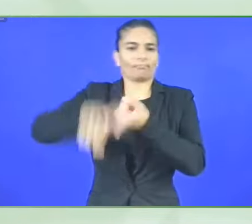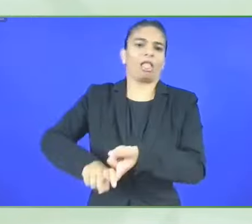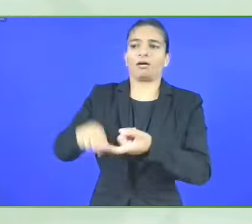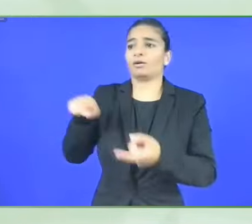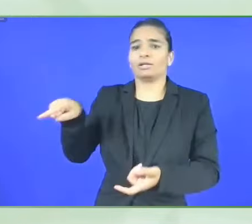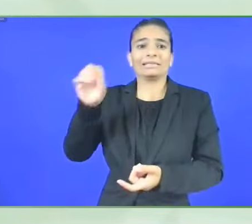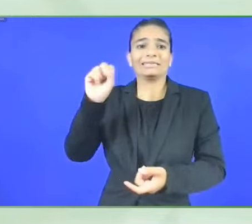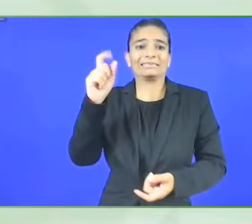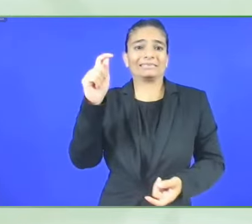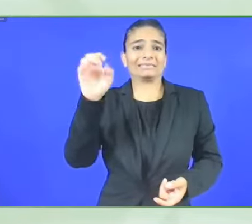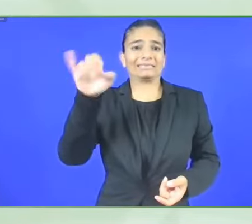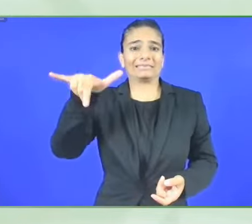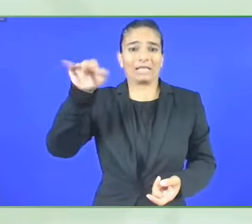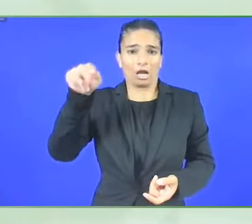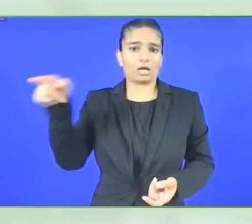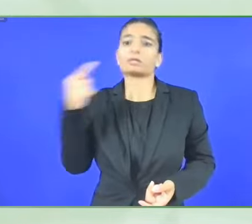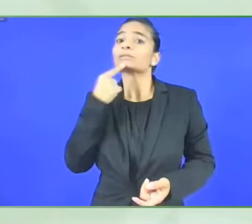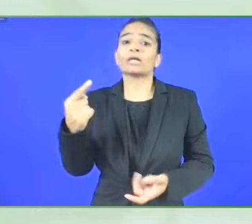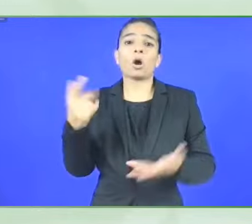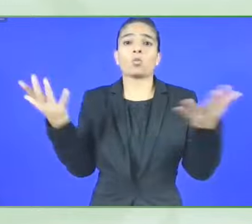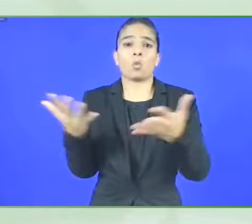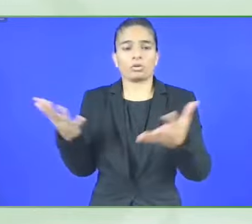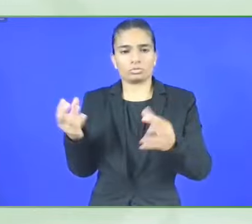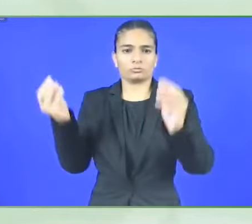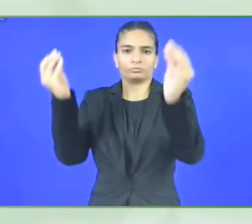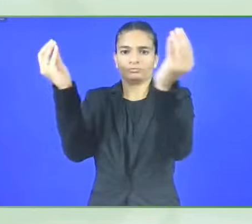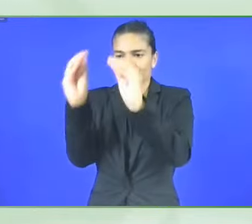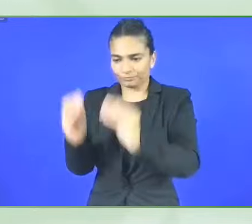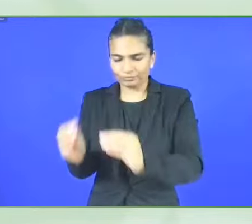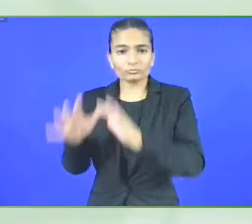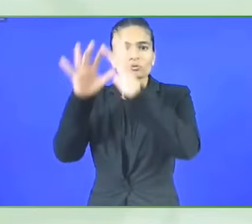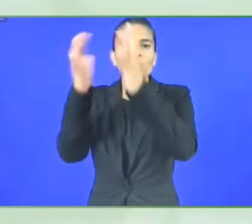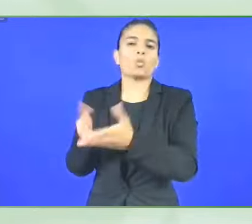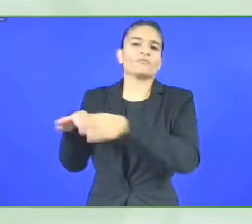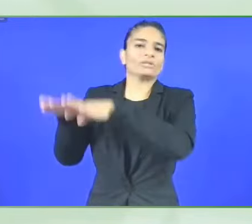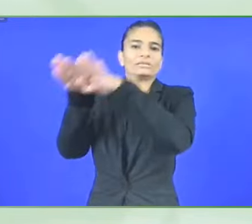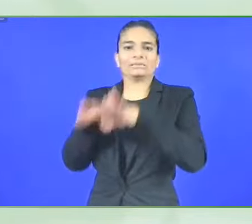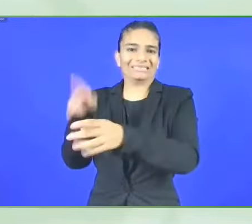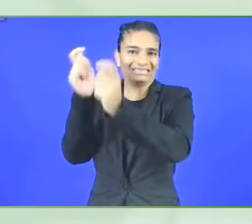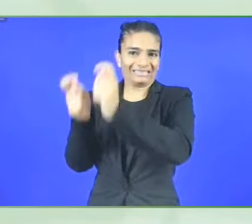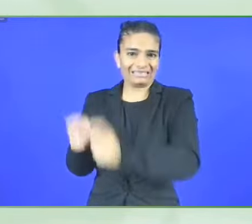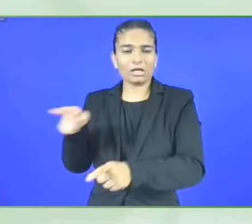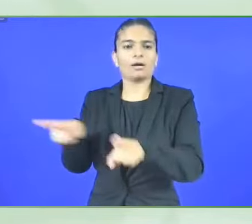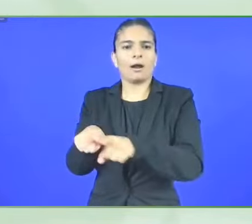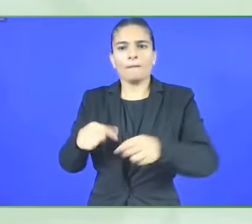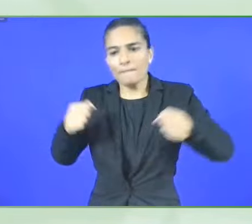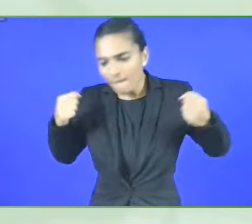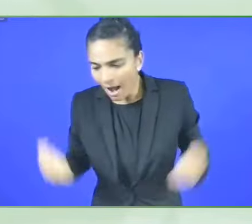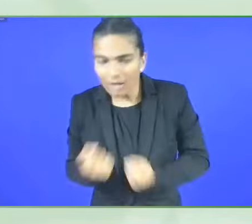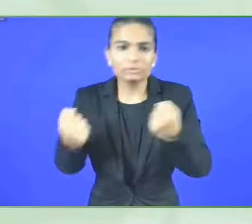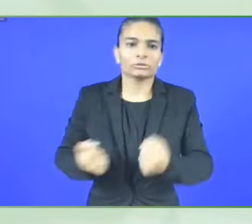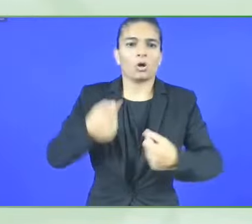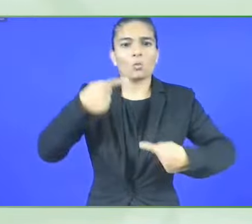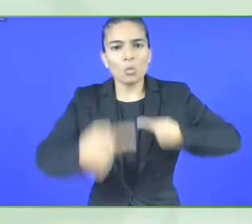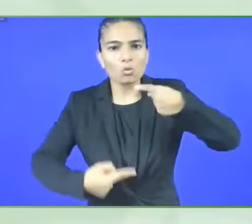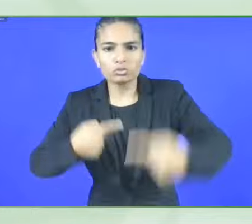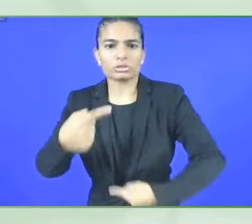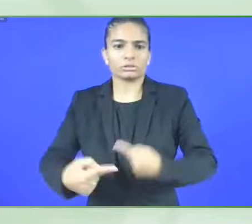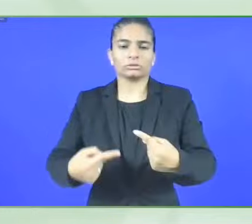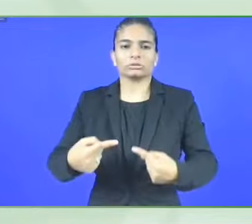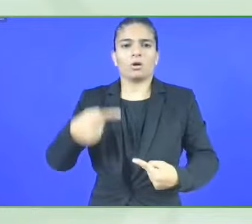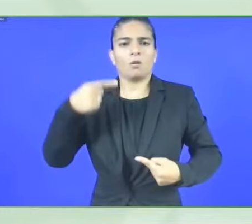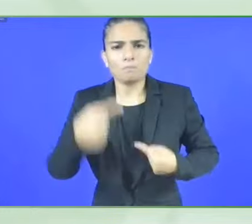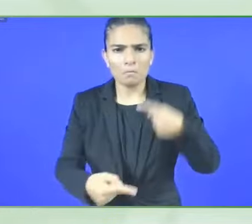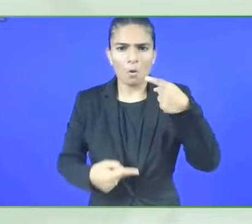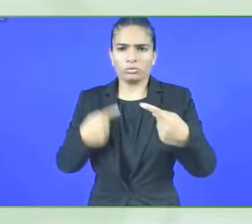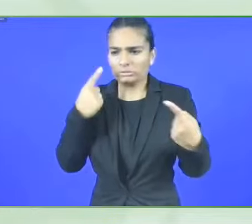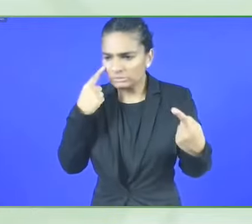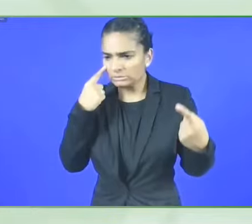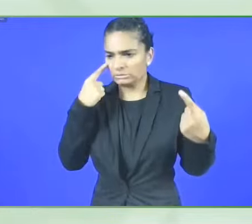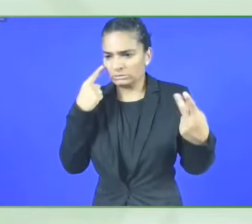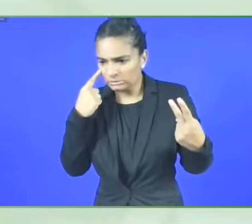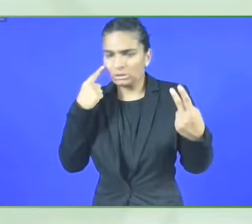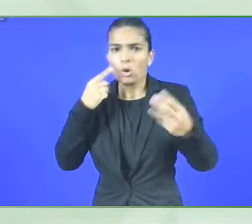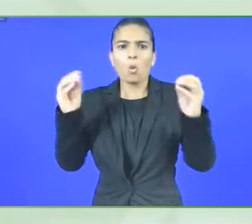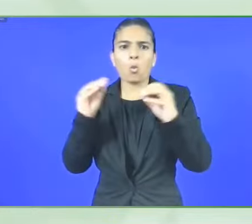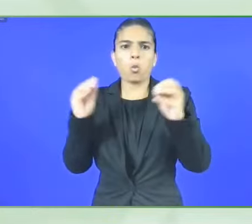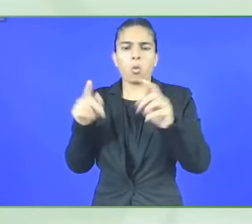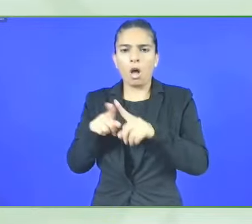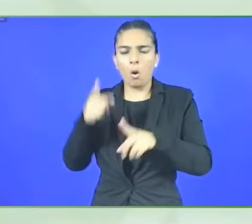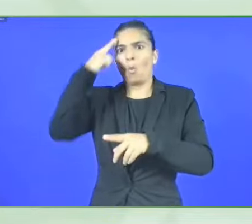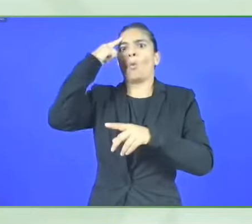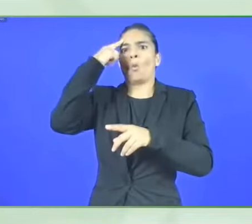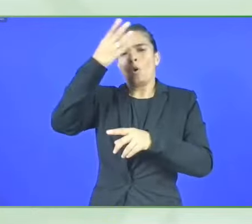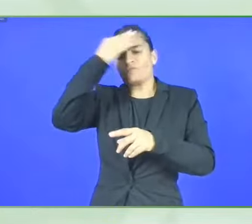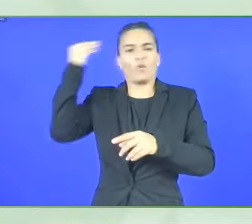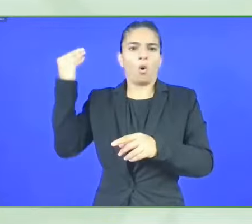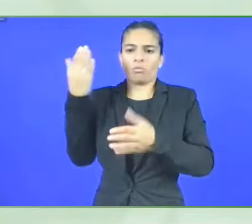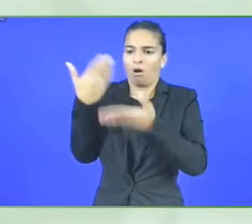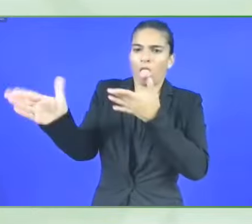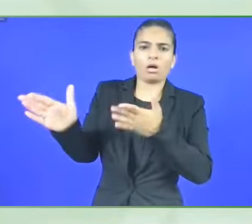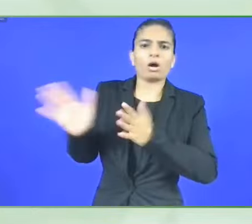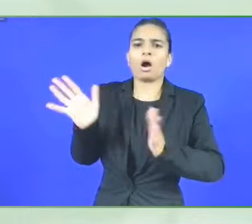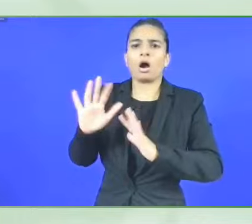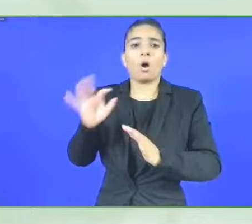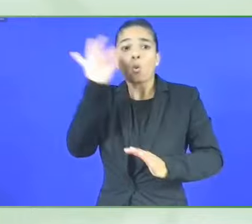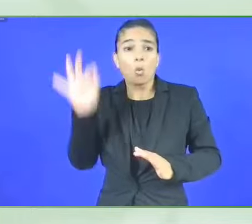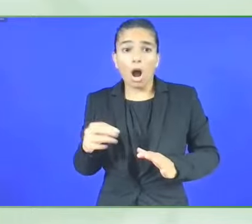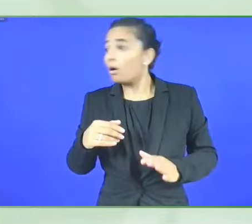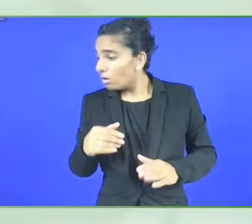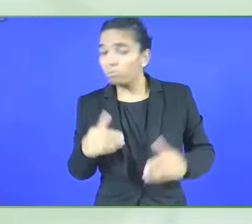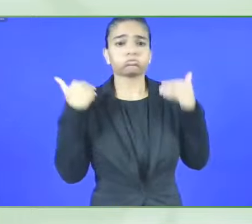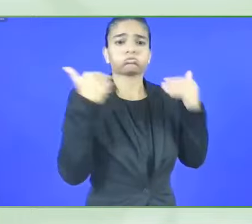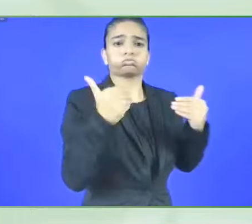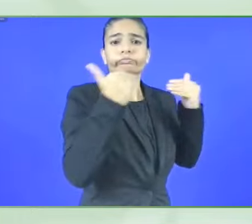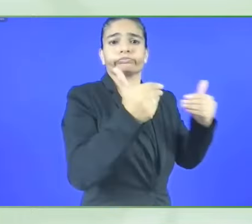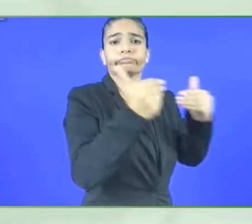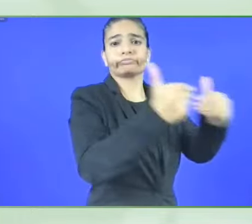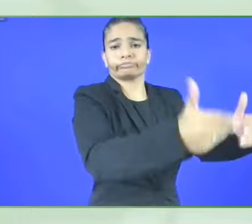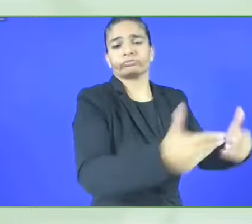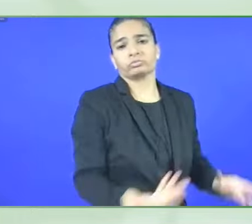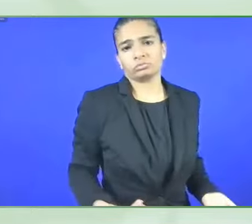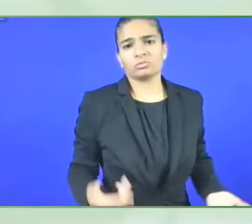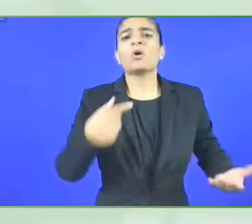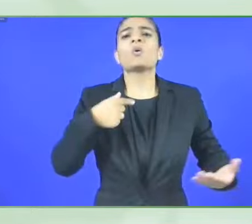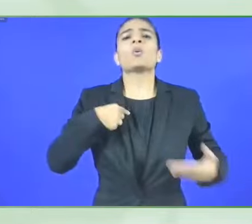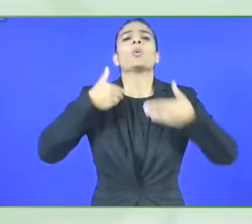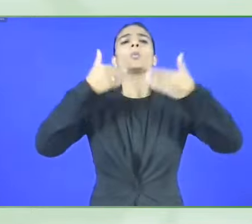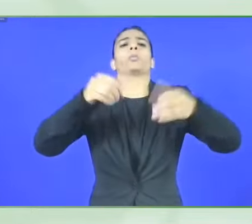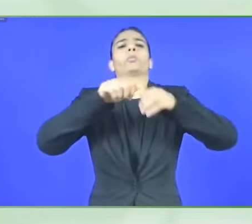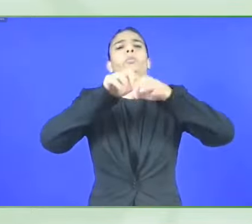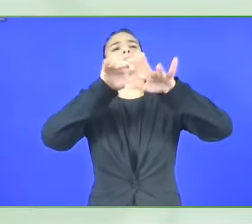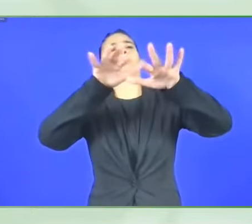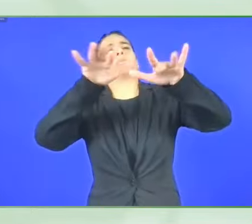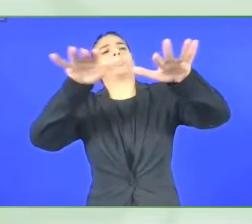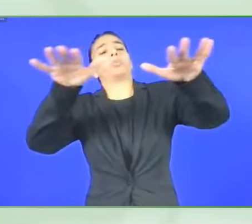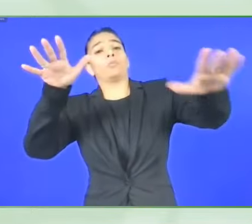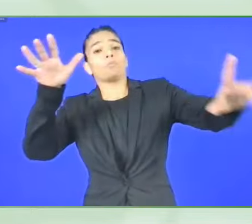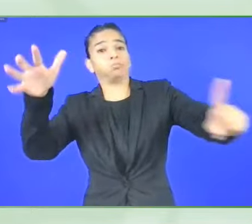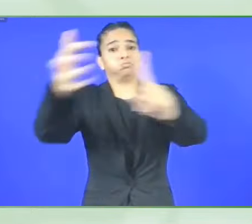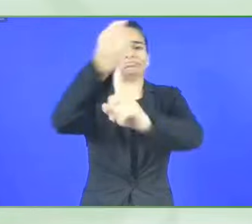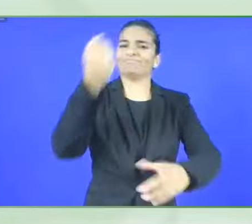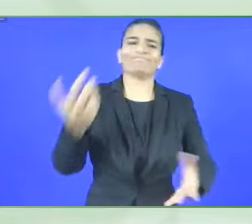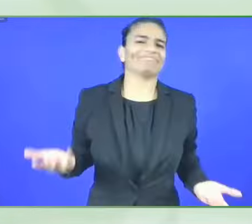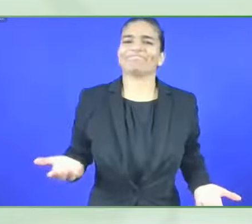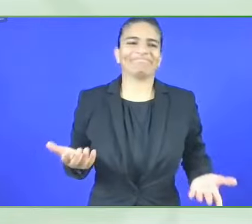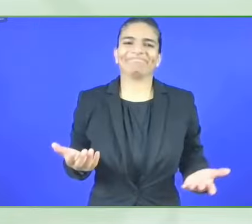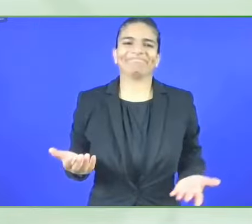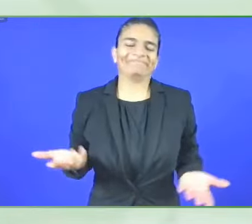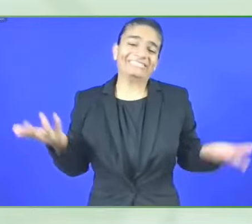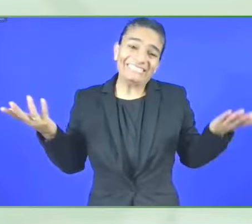He did not mean that you actually have a final result, like Camilla told you already, there